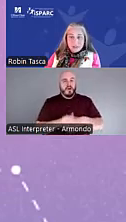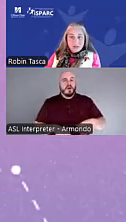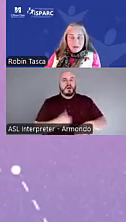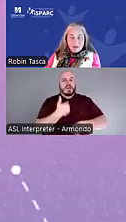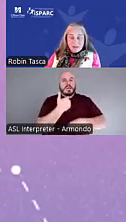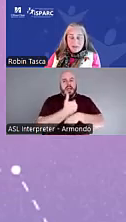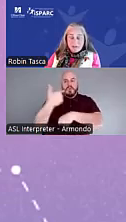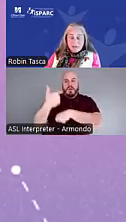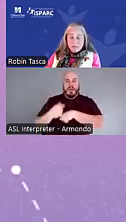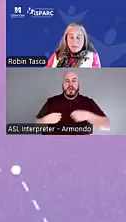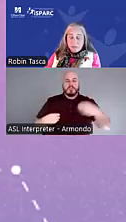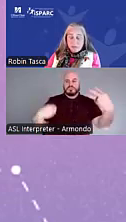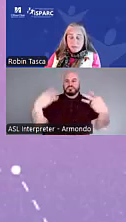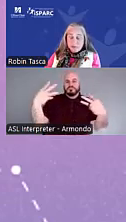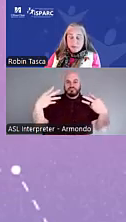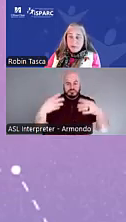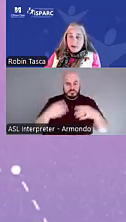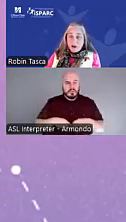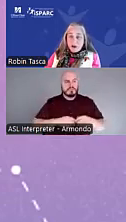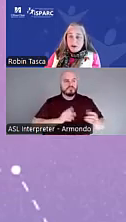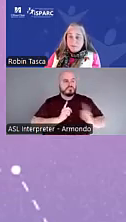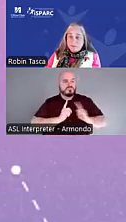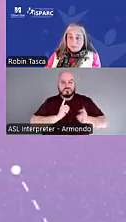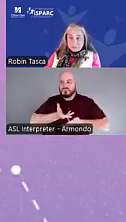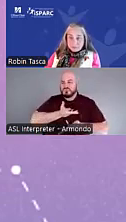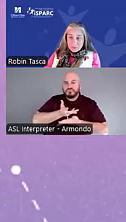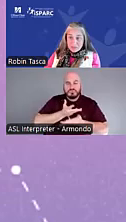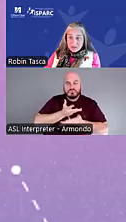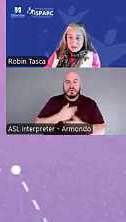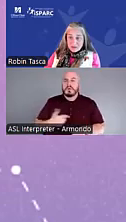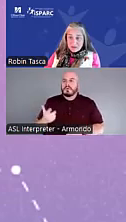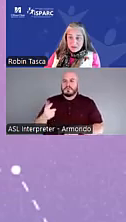with TikTok and with YouTube.